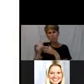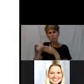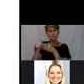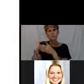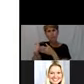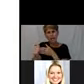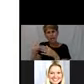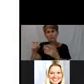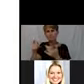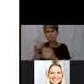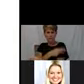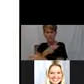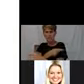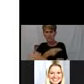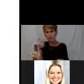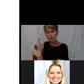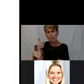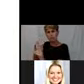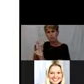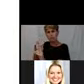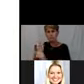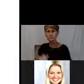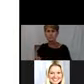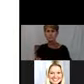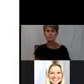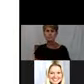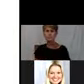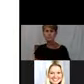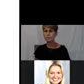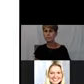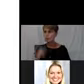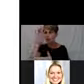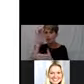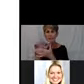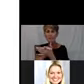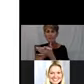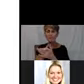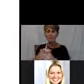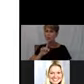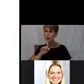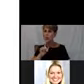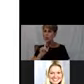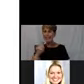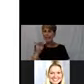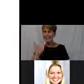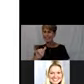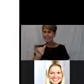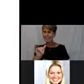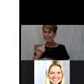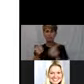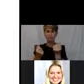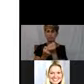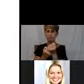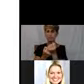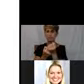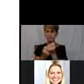by the patient and led by the patient. We believe in reality based medicine. So you've all have heard of evidence-based medicine